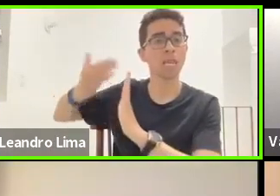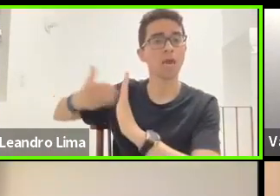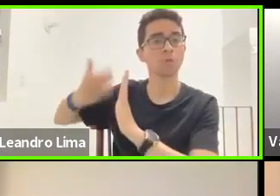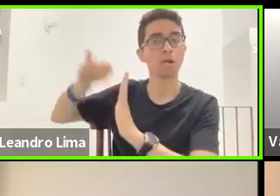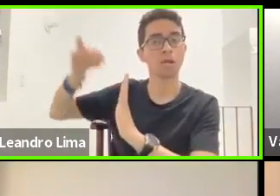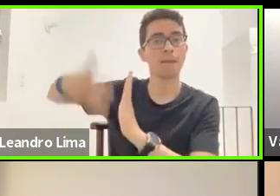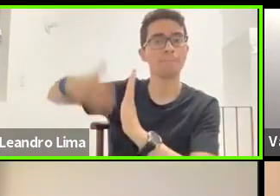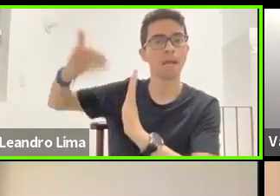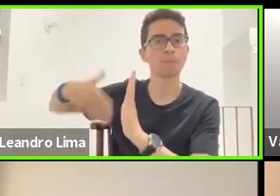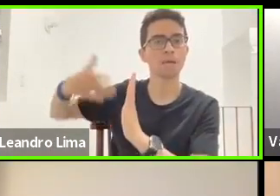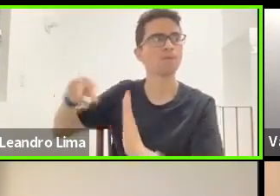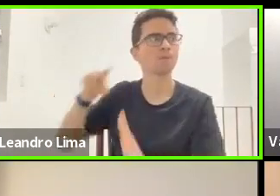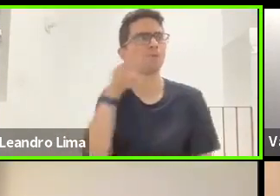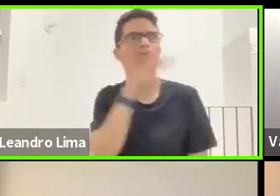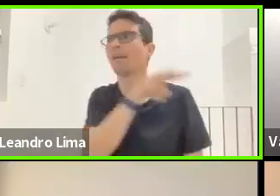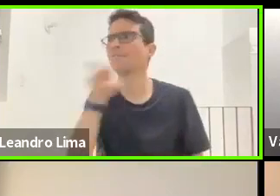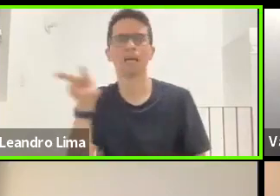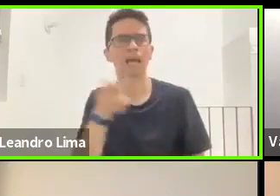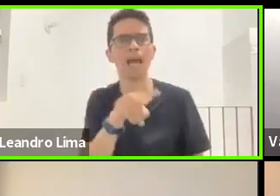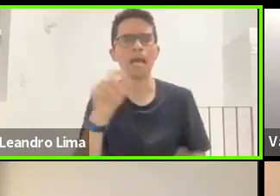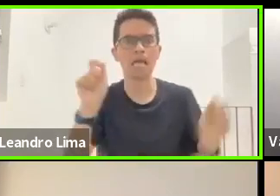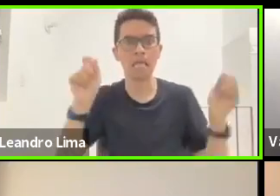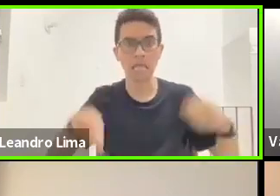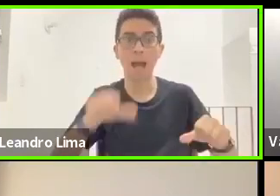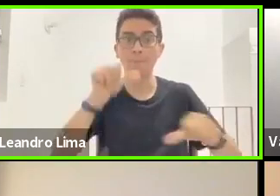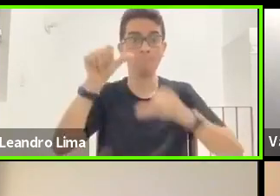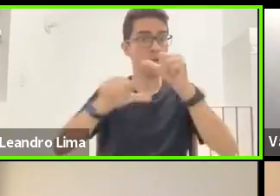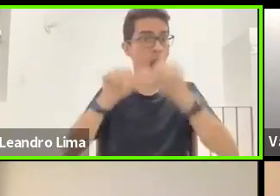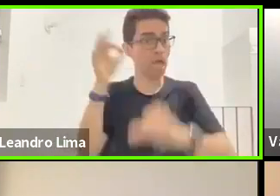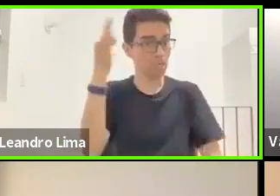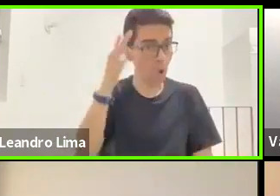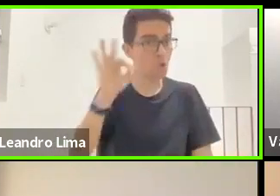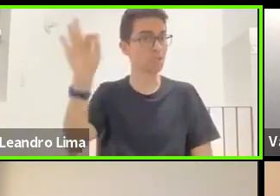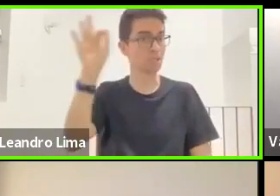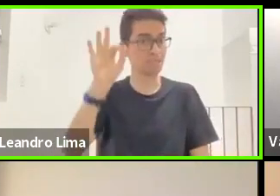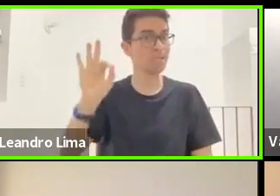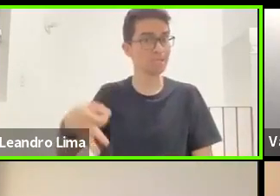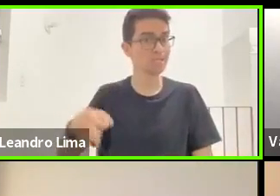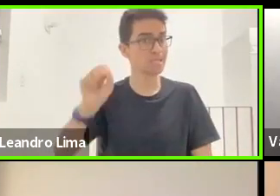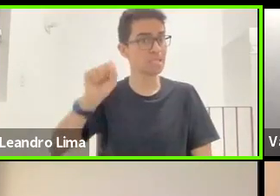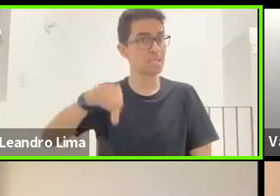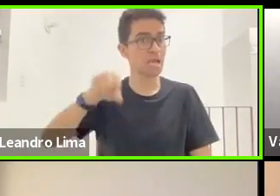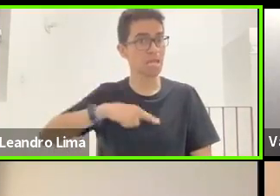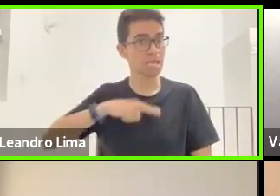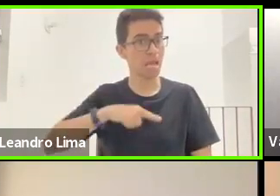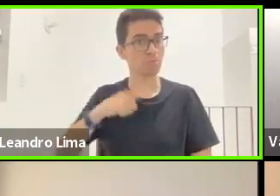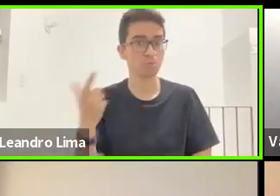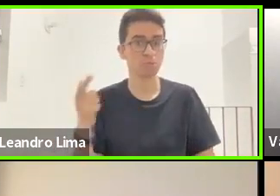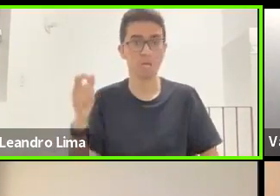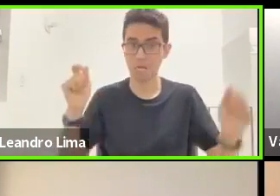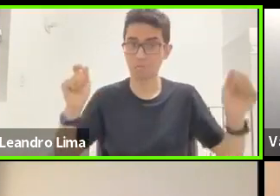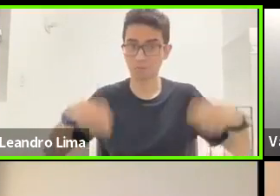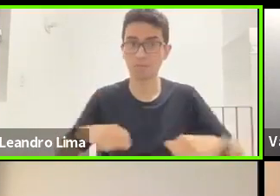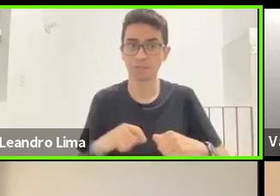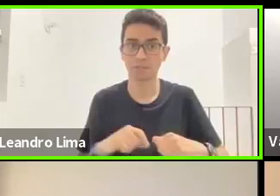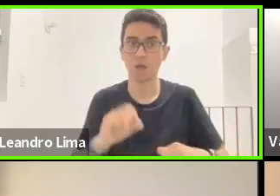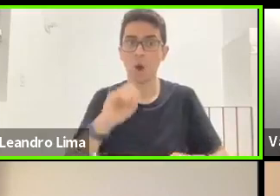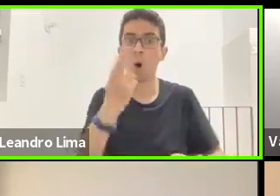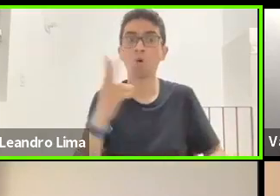chance to. to correct or to correct, or to face correct, or to fix things or two. to build up another history build up another history and.